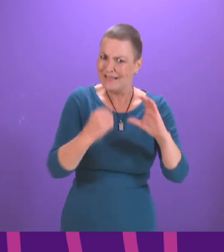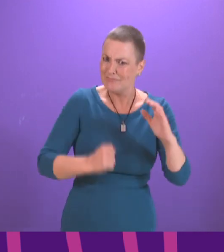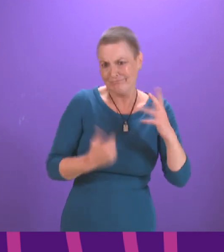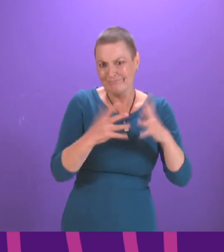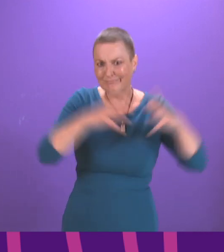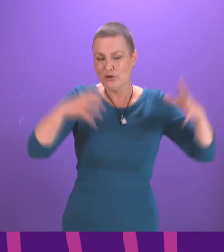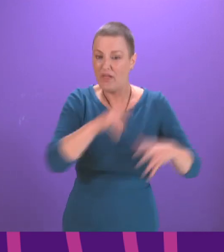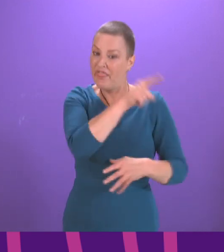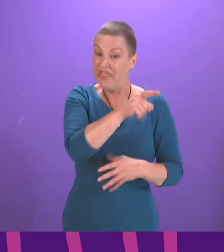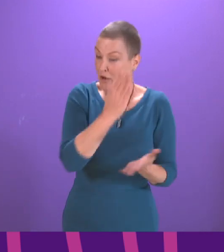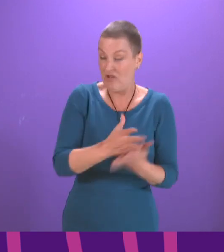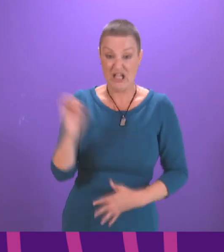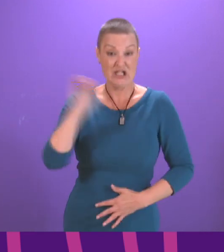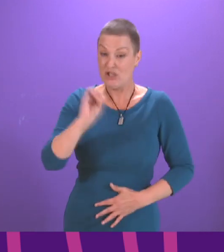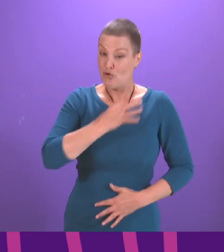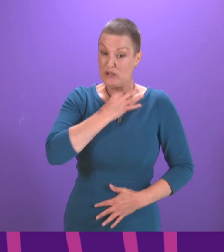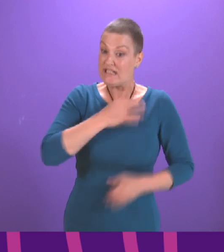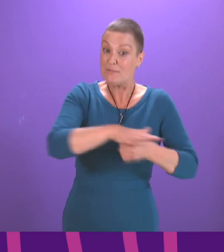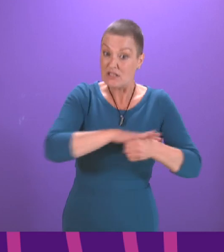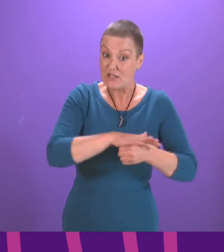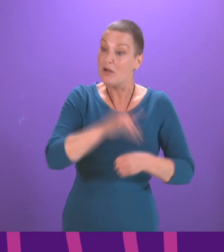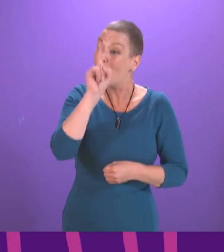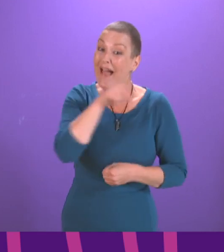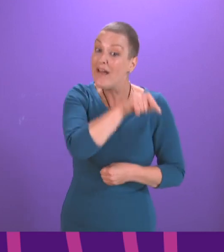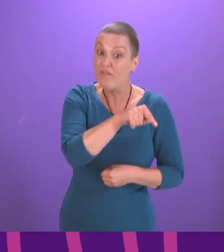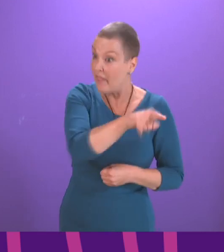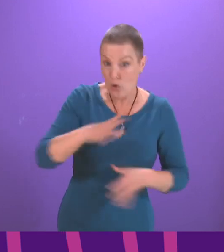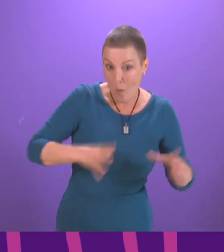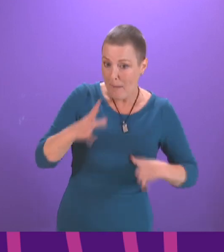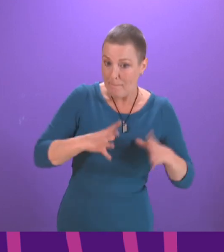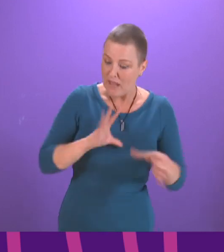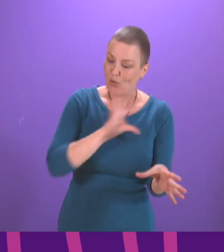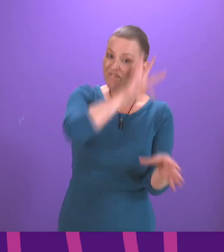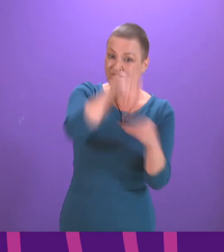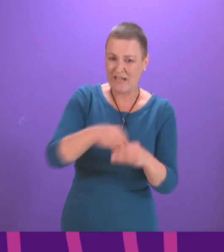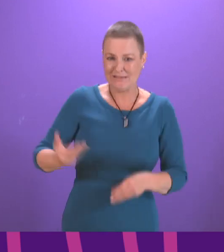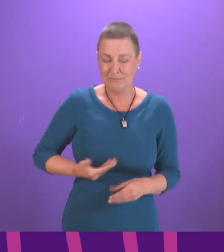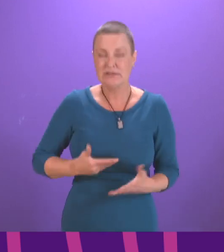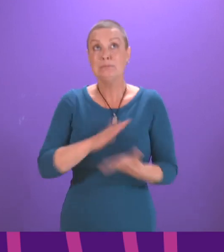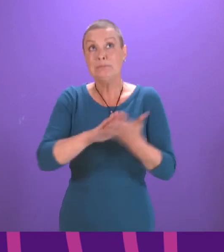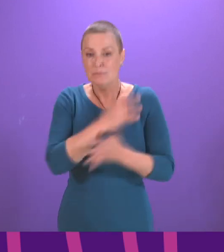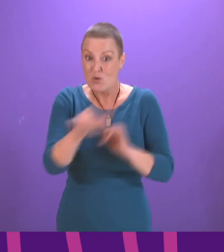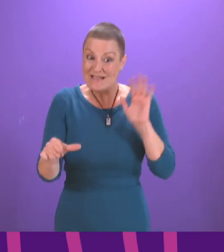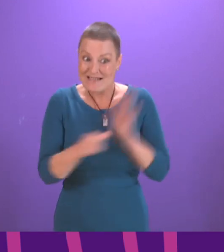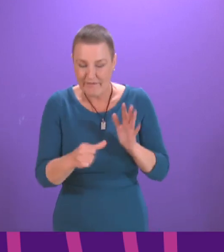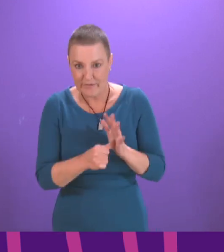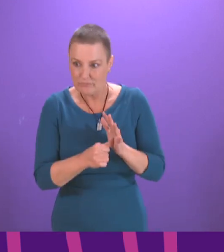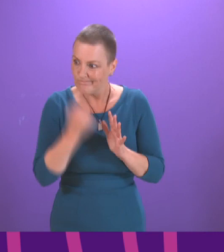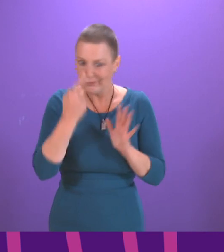At this stage, it is maintaining a zero-risk position. If the majority shareholder is not prepared to invest in the business, that makes it more challenging to demonstrate that another